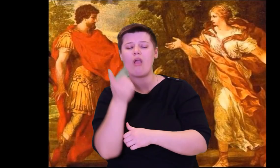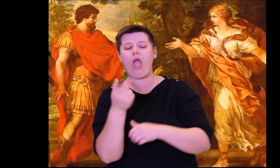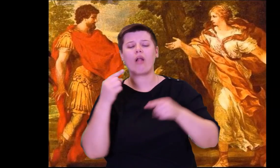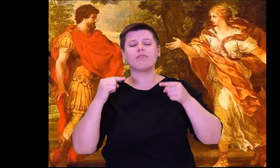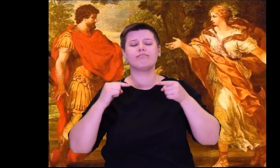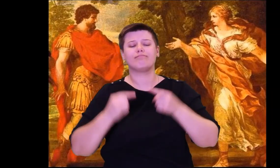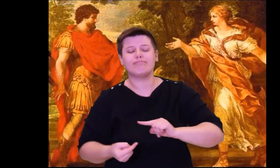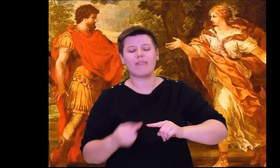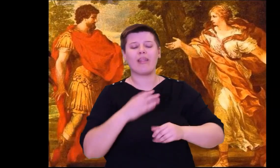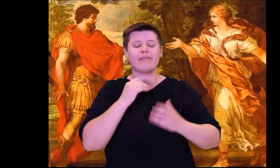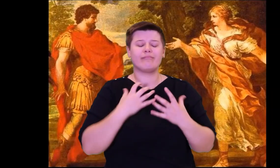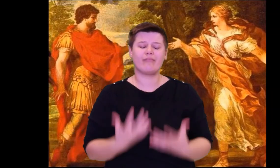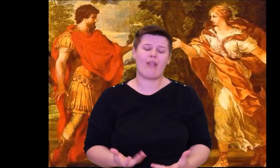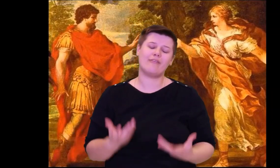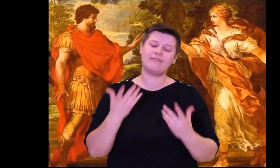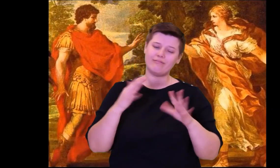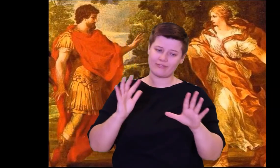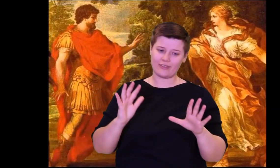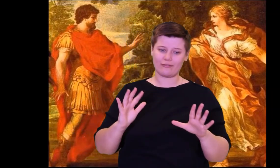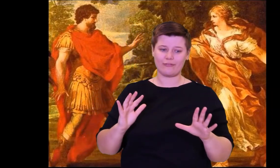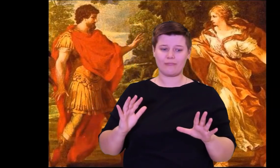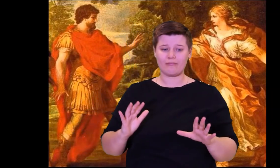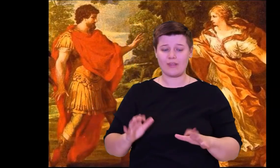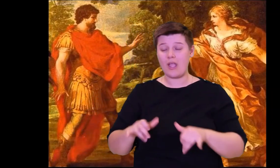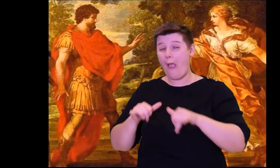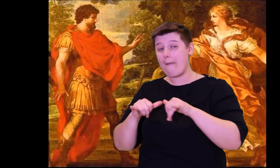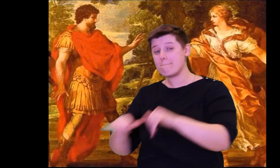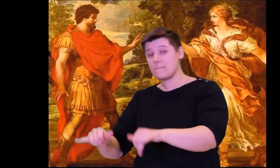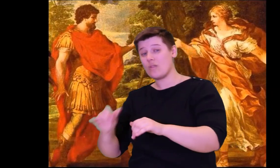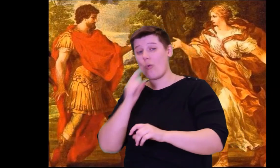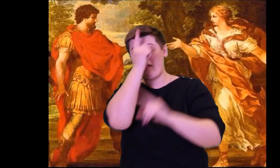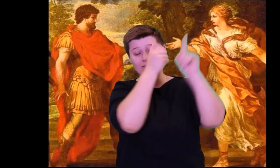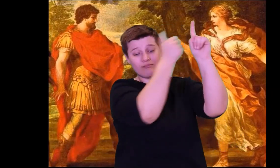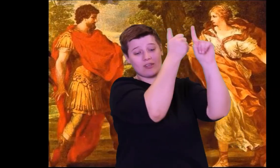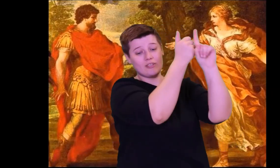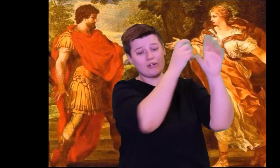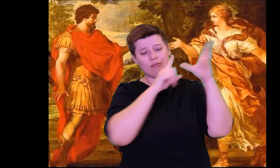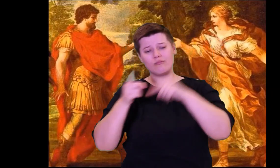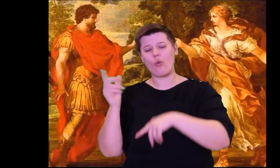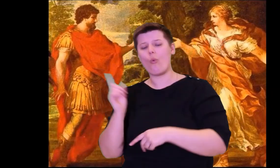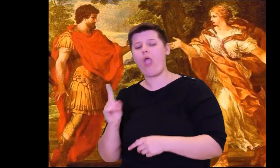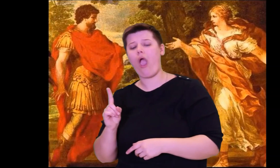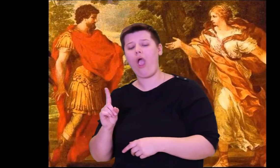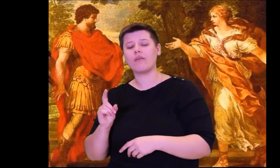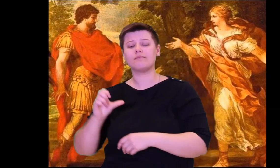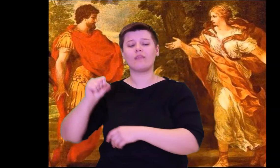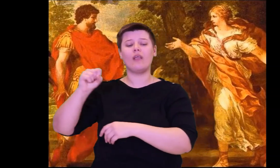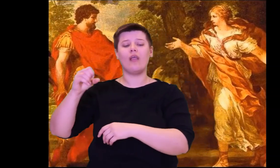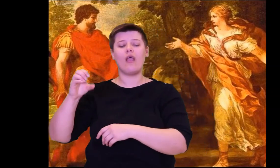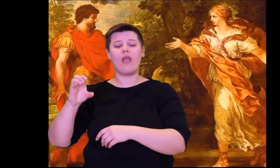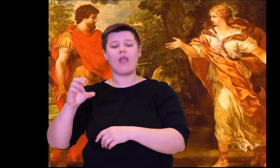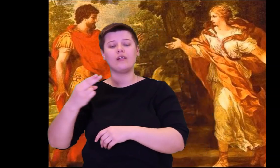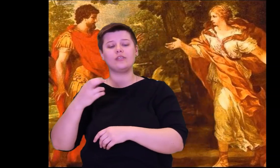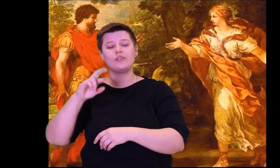Meanwhile, Athena went to Scheria, where Alcinous, who has god-given wisdom, ruled.